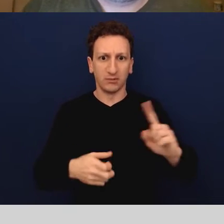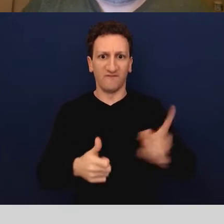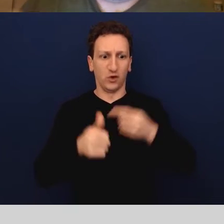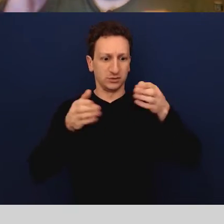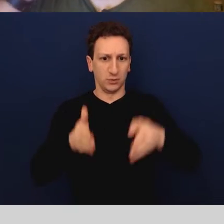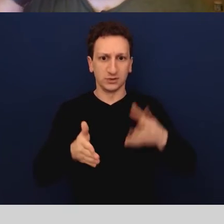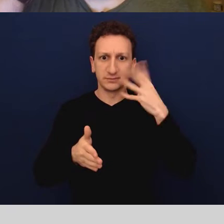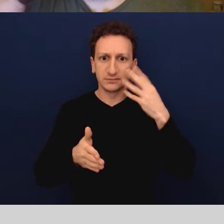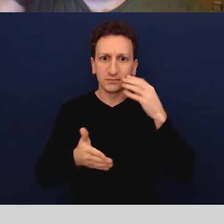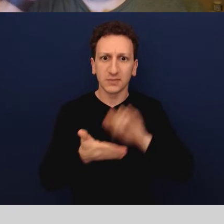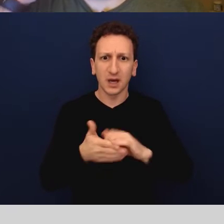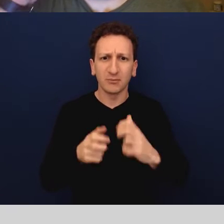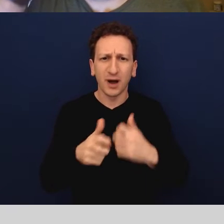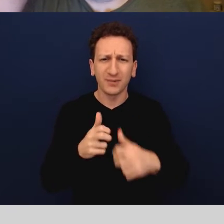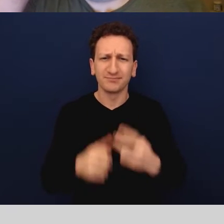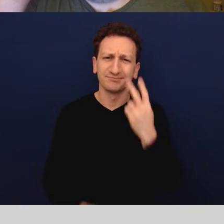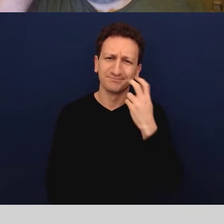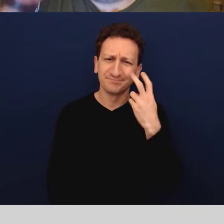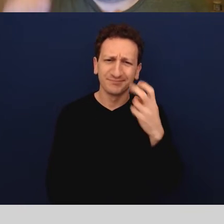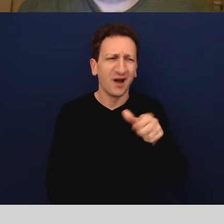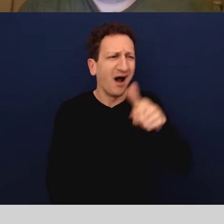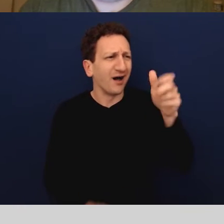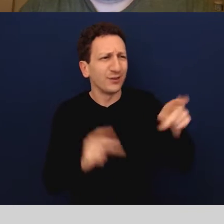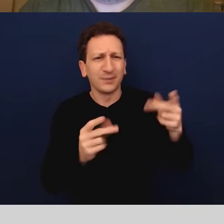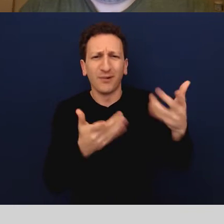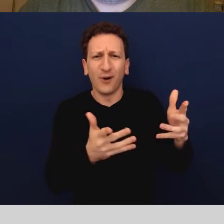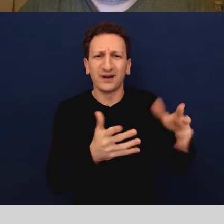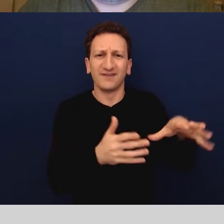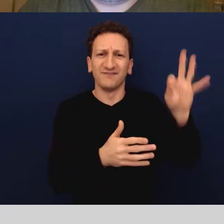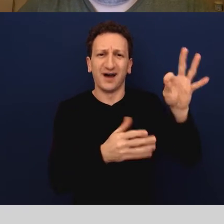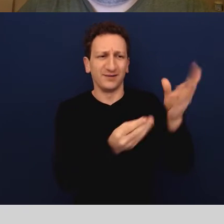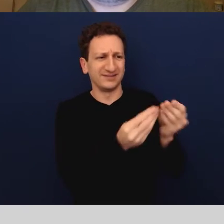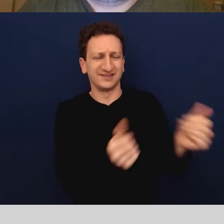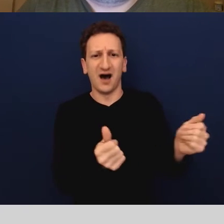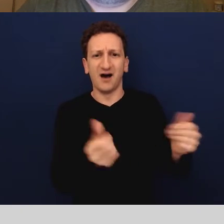And yes, we have a good package called variance.